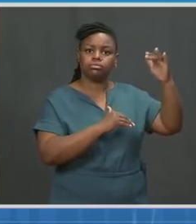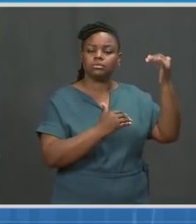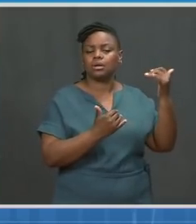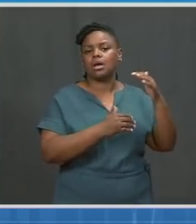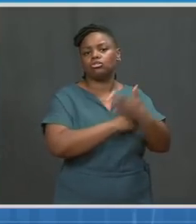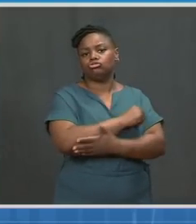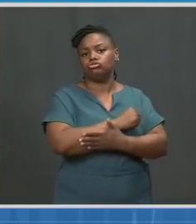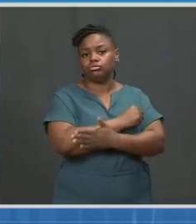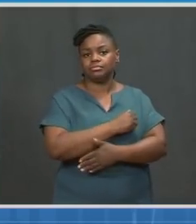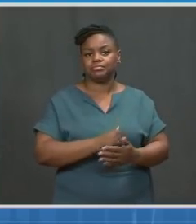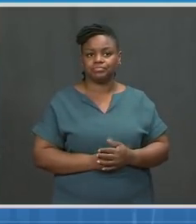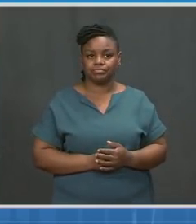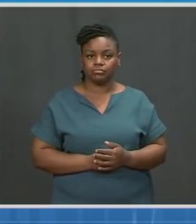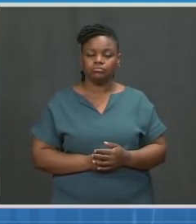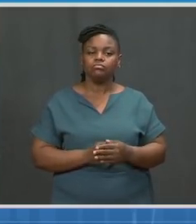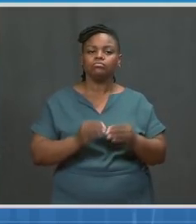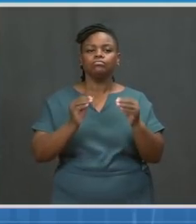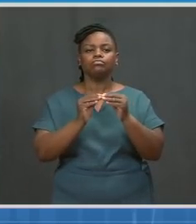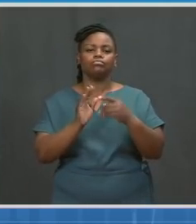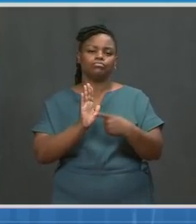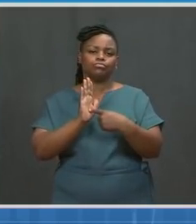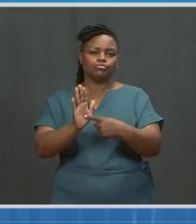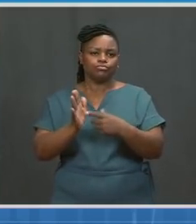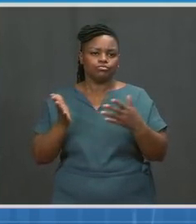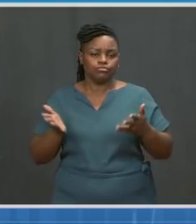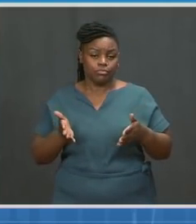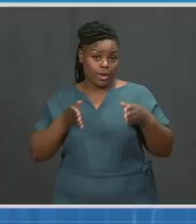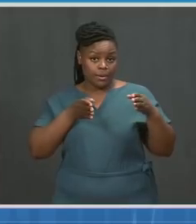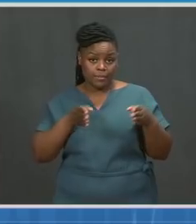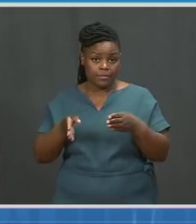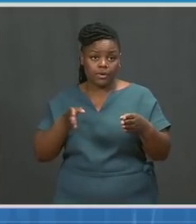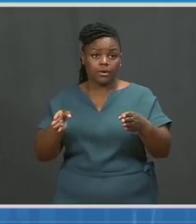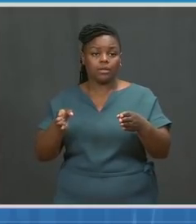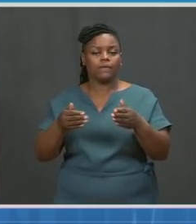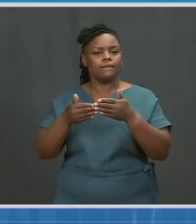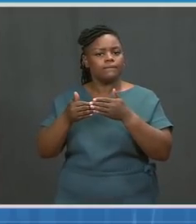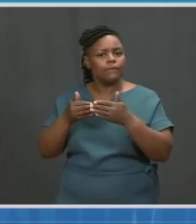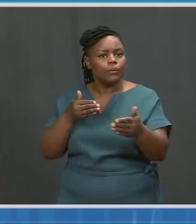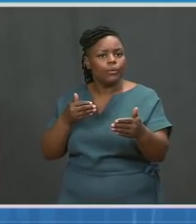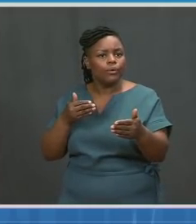We also outlined the path forward as we move into the next phase of our vaccination program,